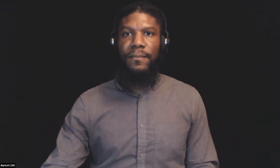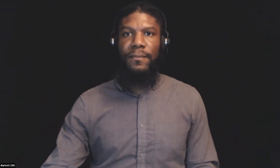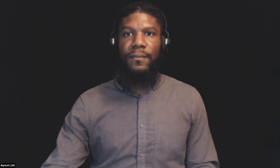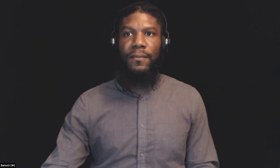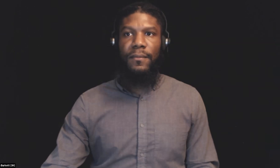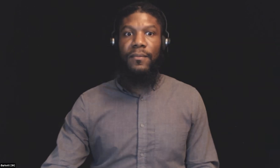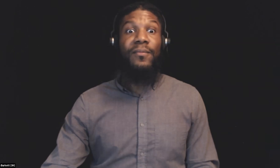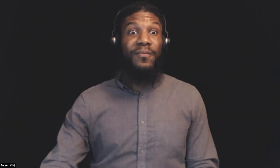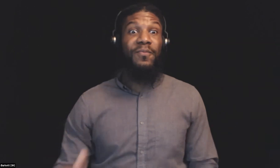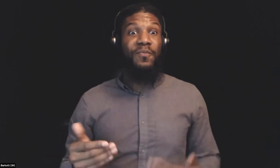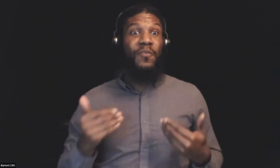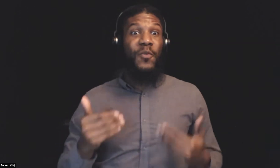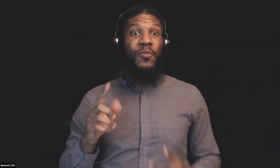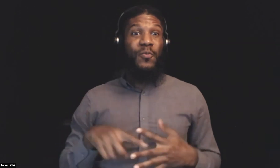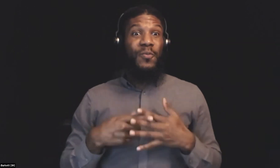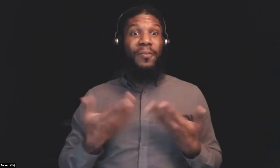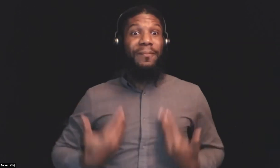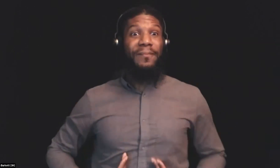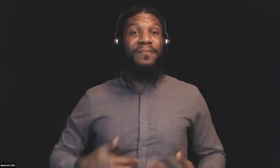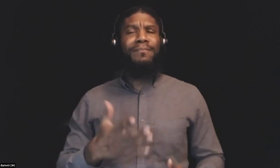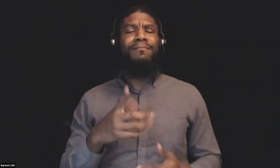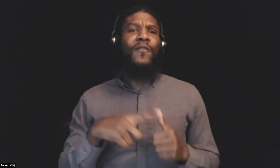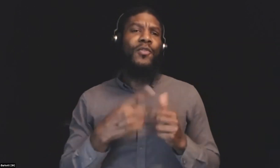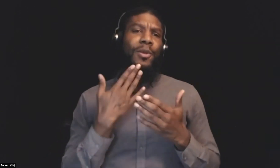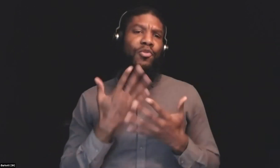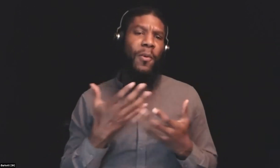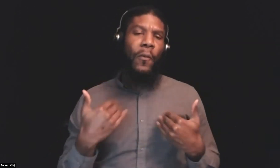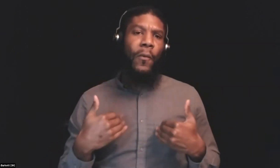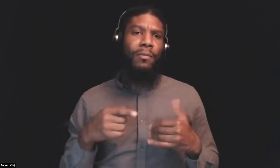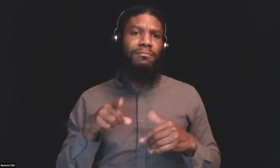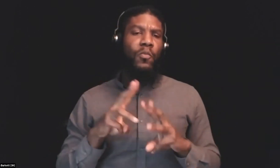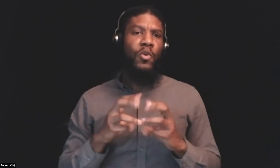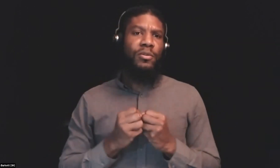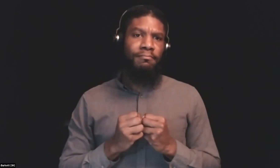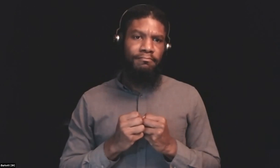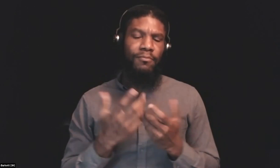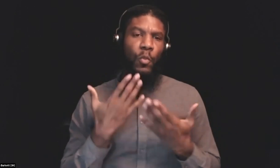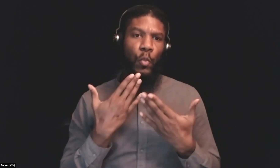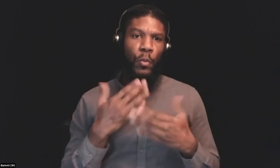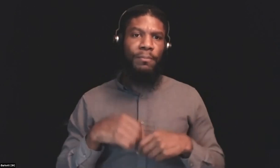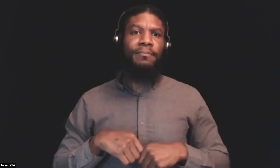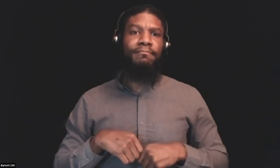I'll start first. Thank you so much for this workshop, and you can have lots of